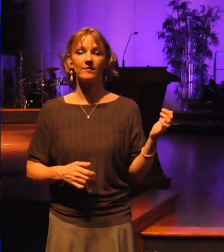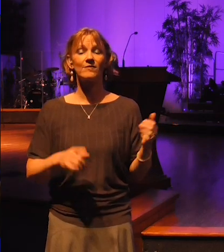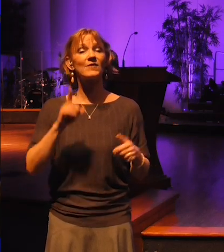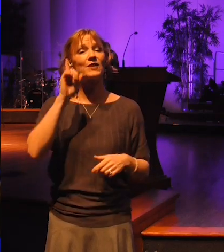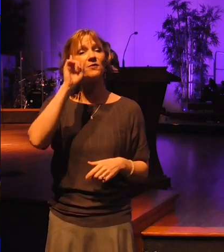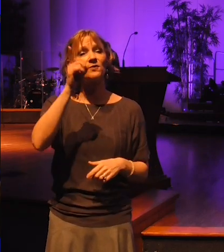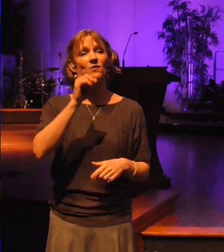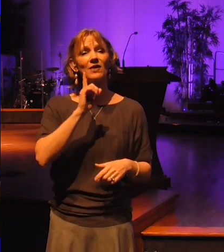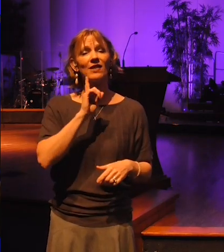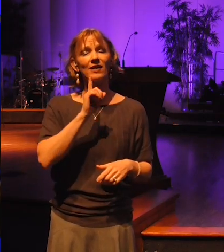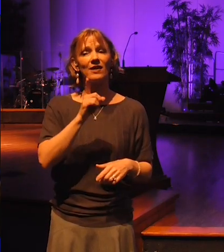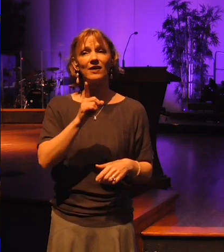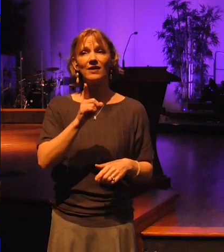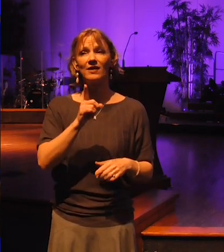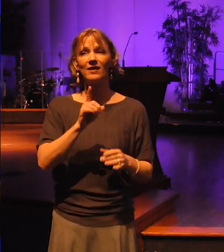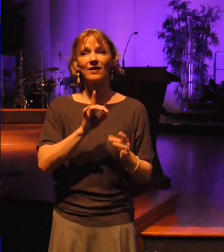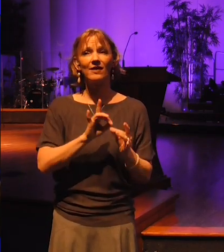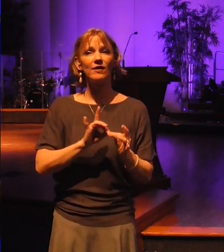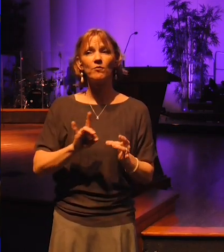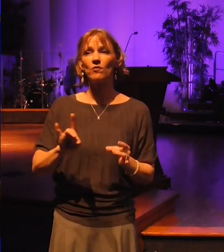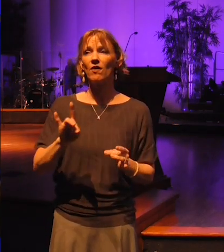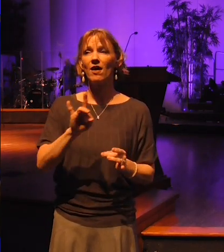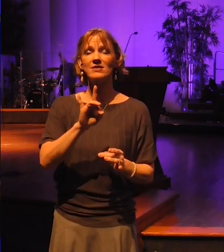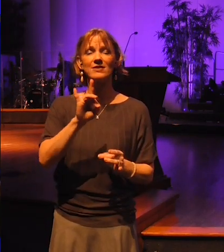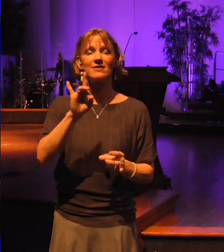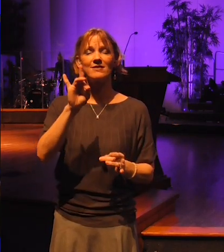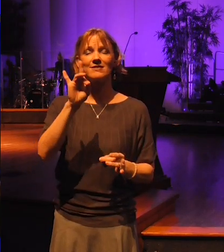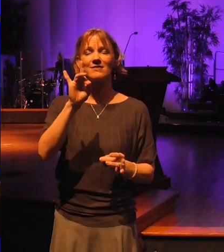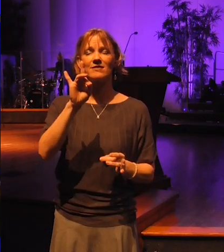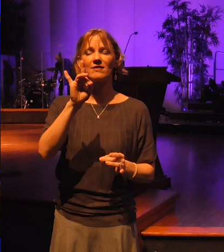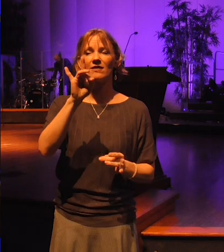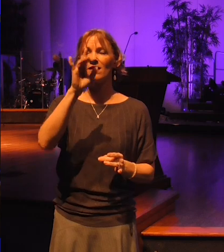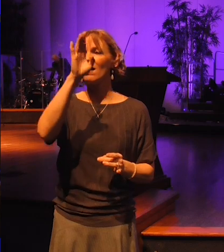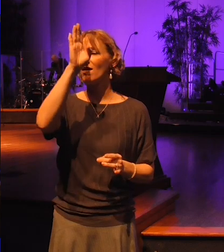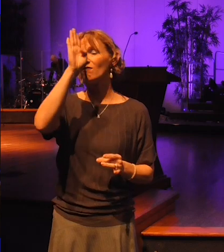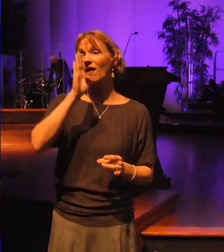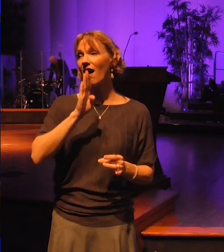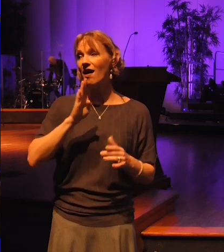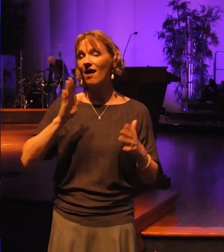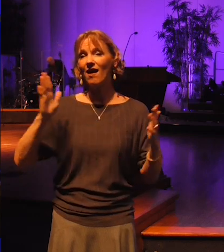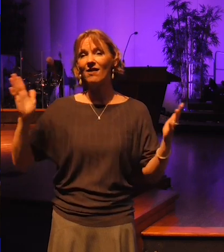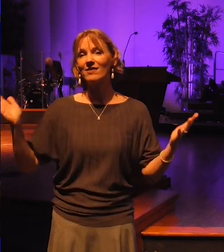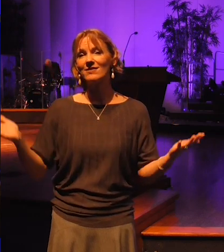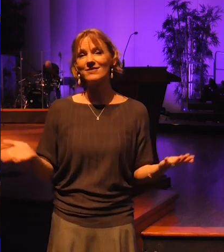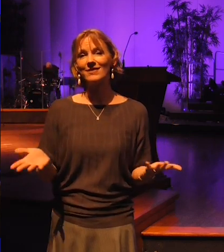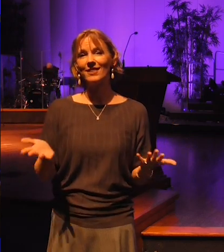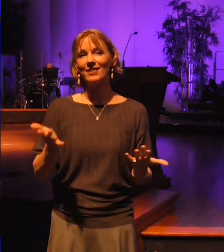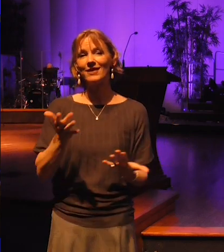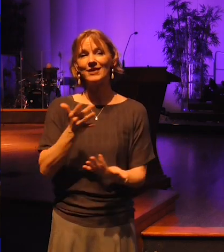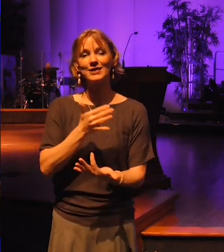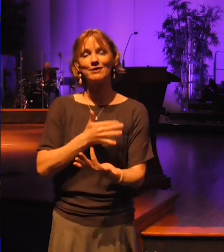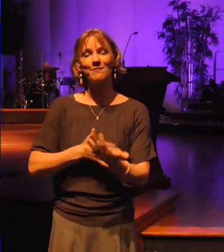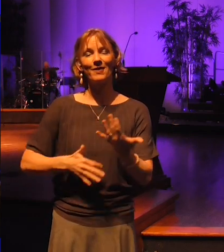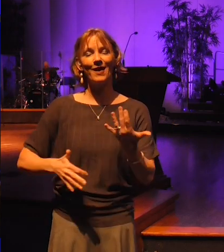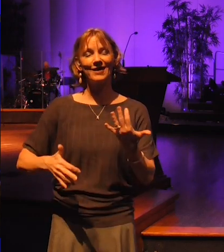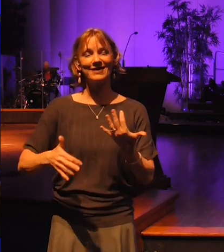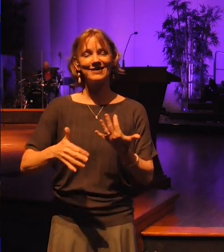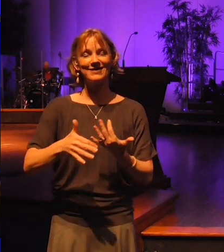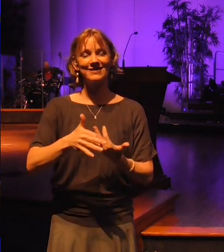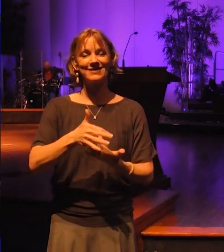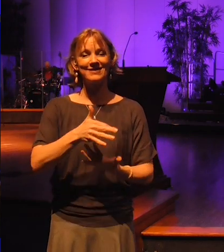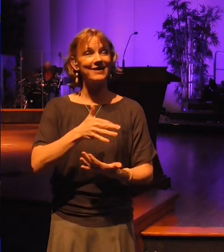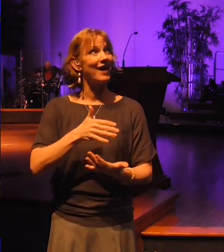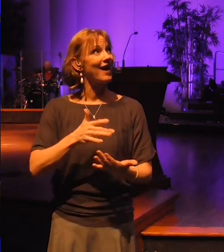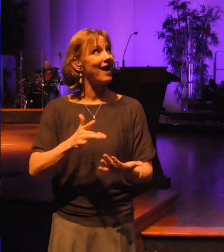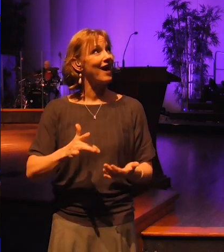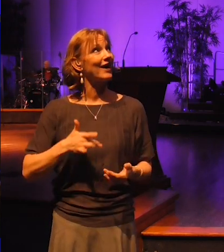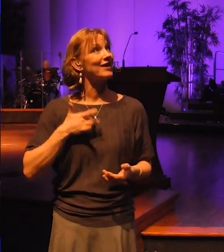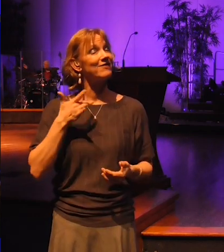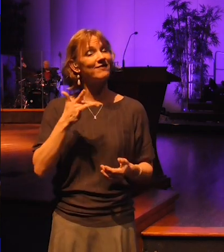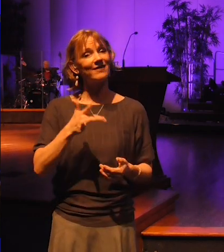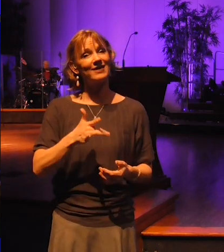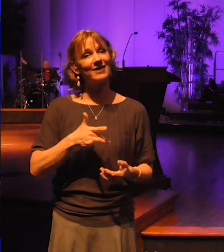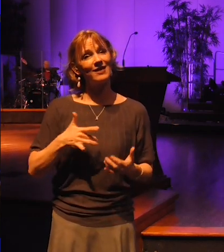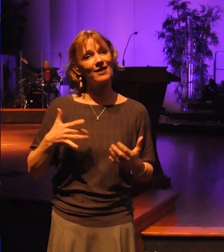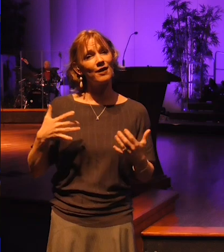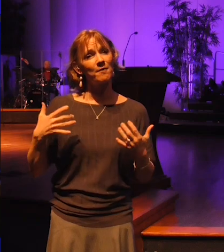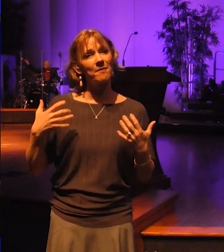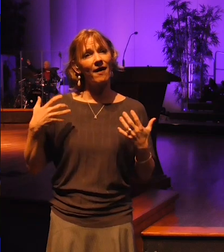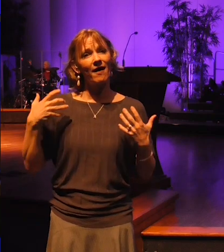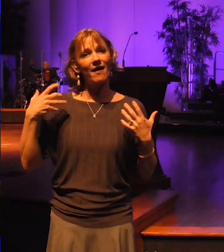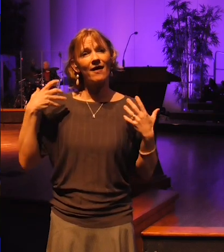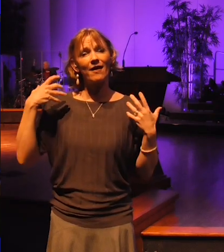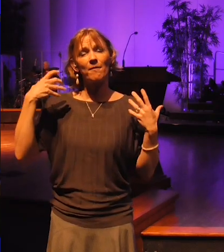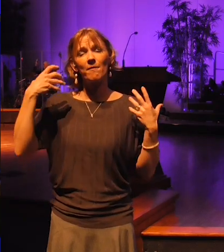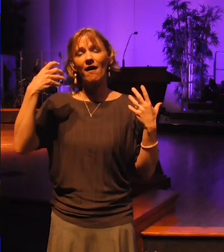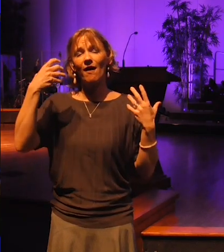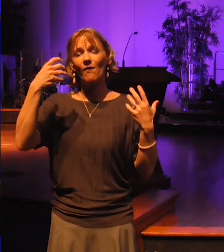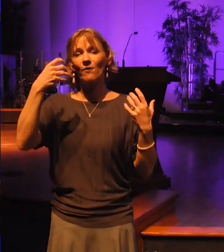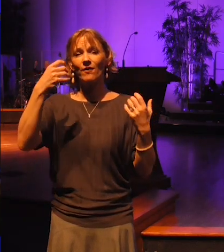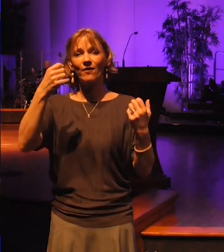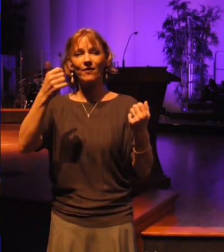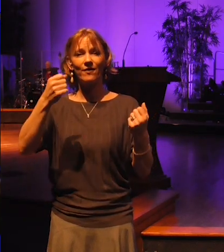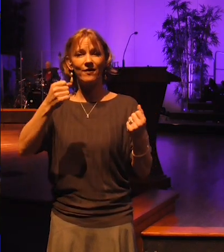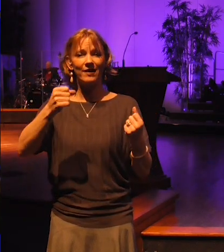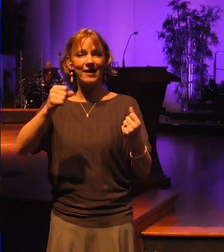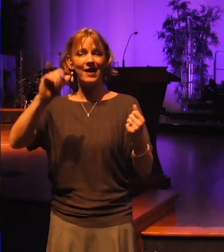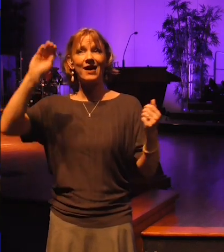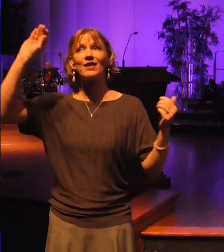surely the presence of God is in this place i can feel the mighty power and the